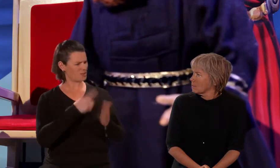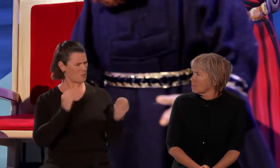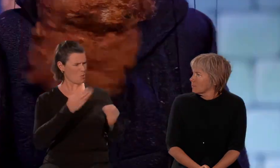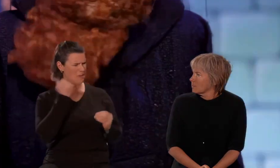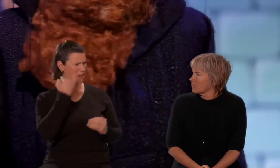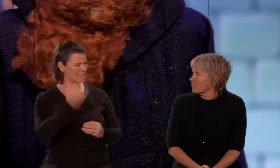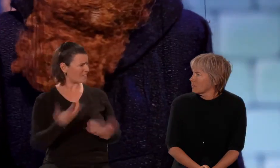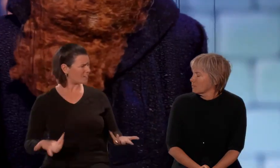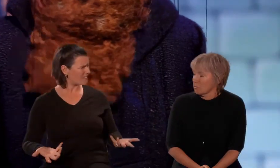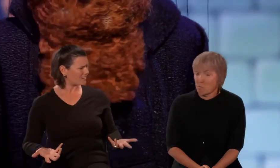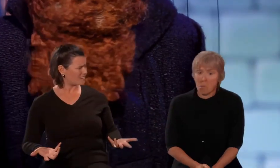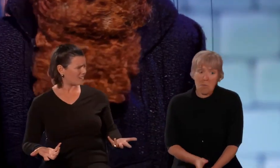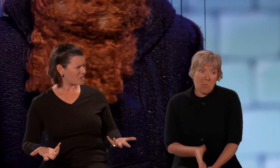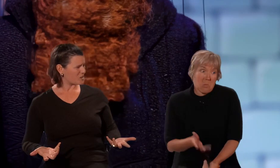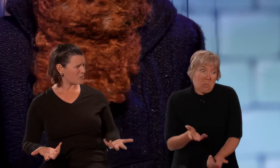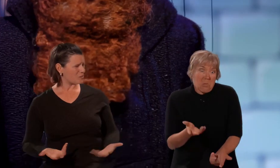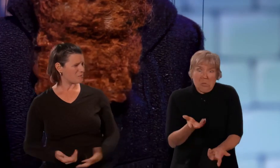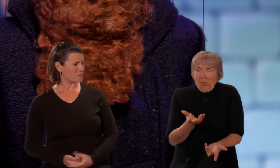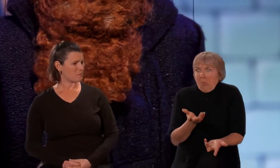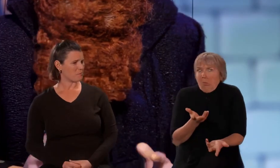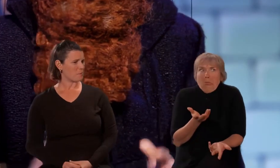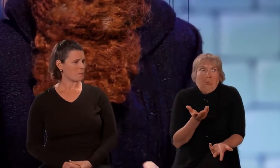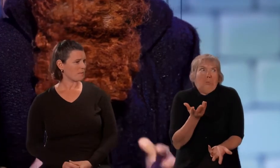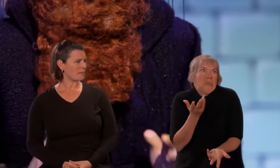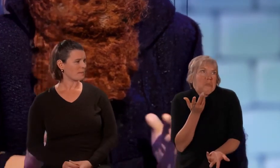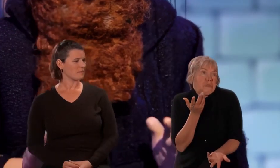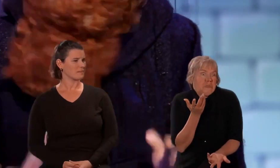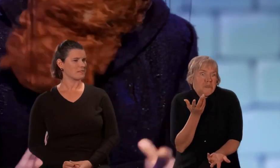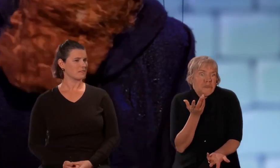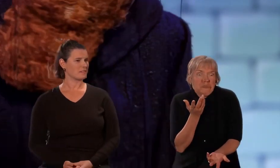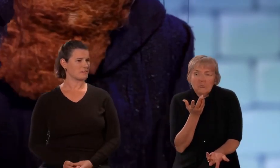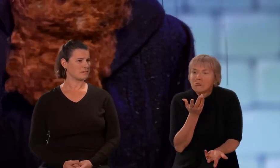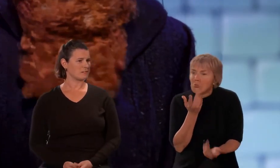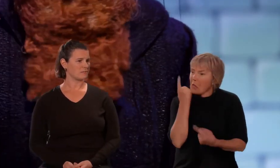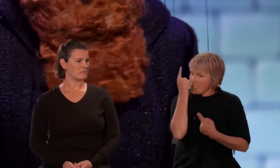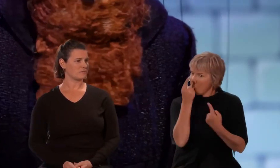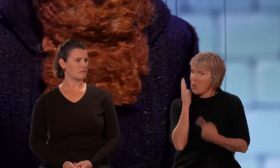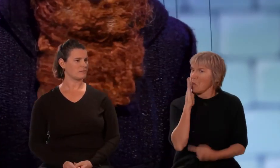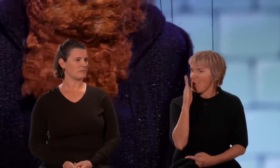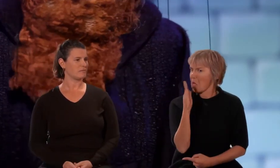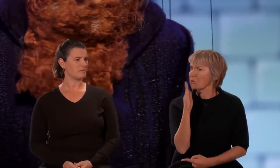[chamberlain] Uh... ah... I... I-- I could give the matter considerable thought, and, uh...